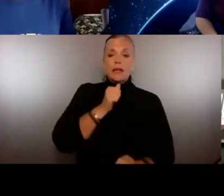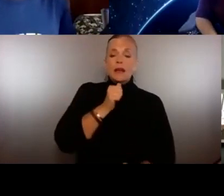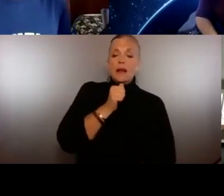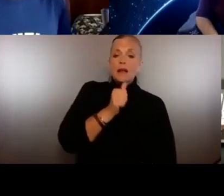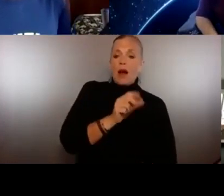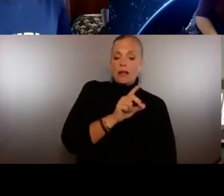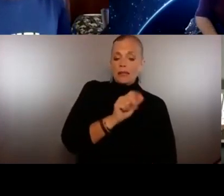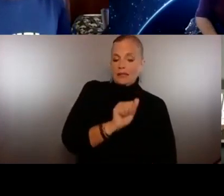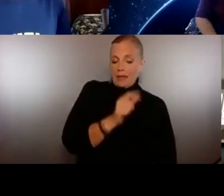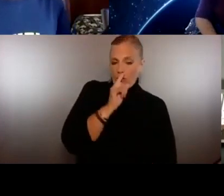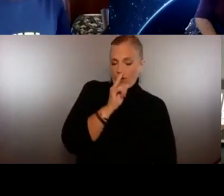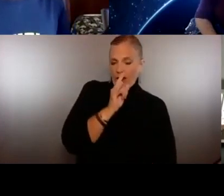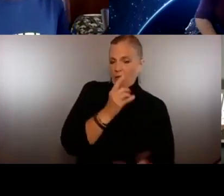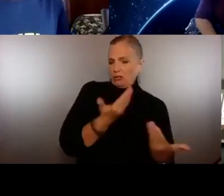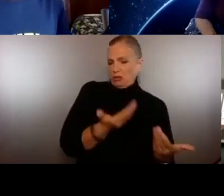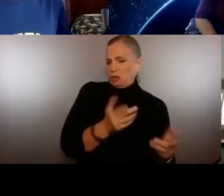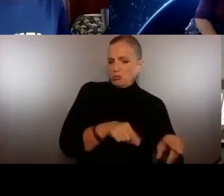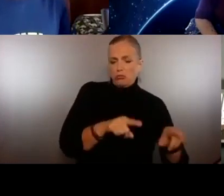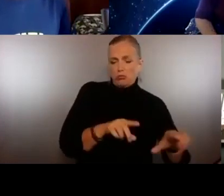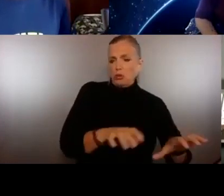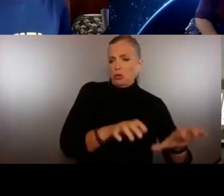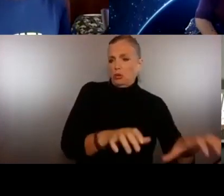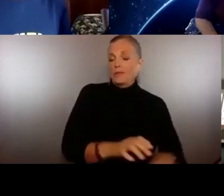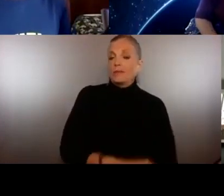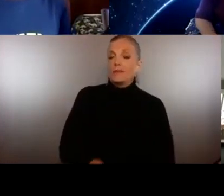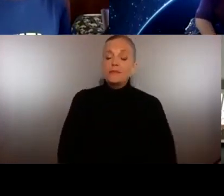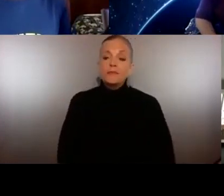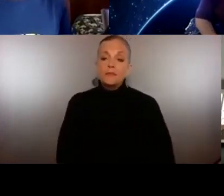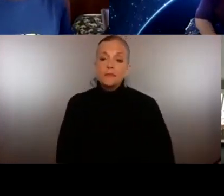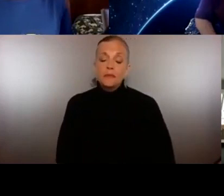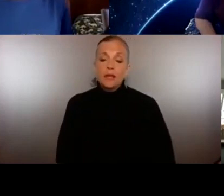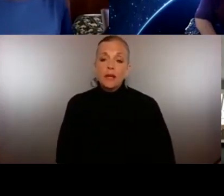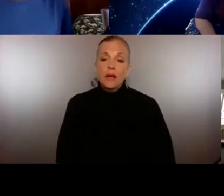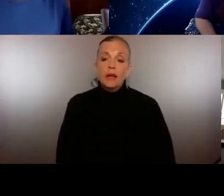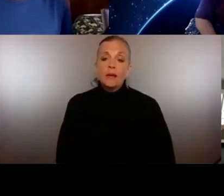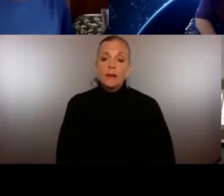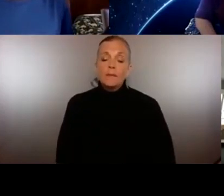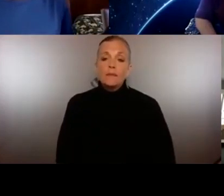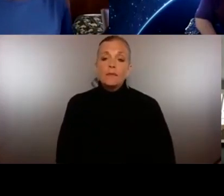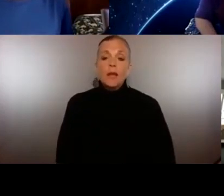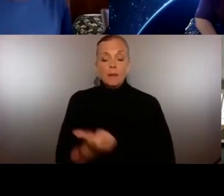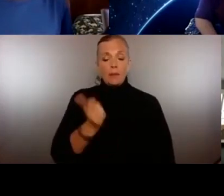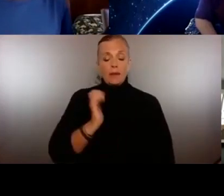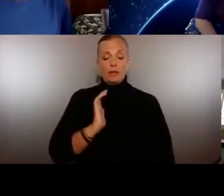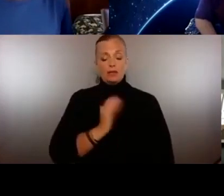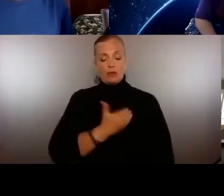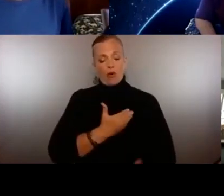I think because we were in a more accessible environment